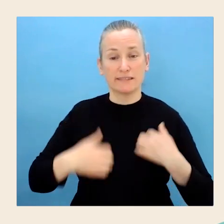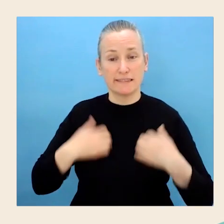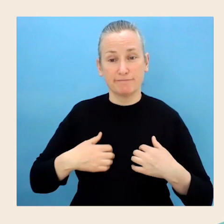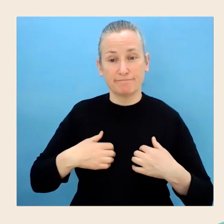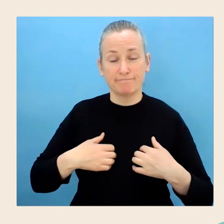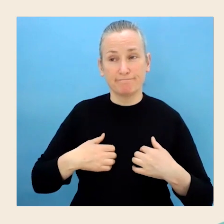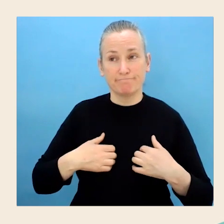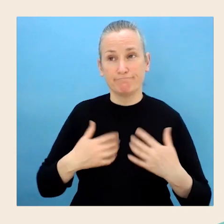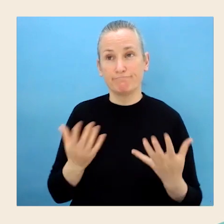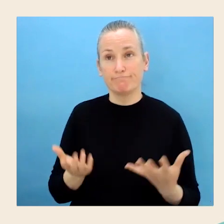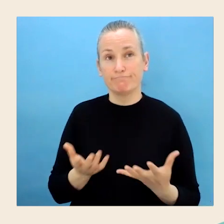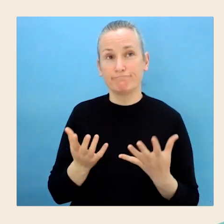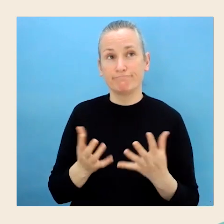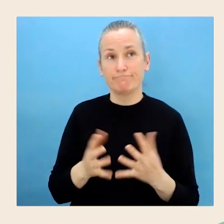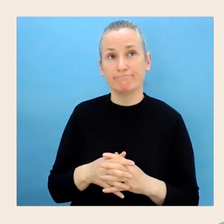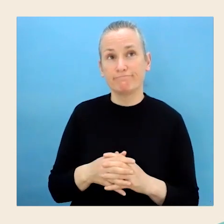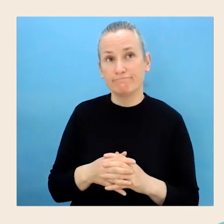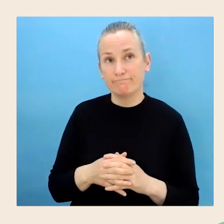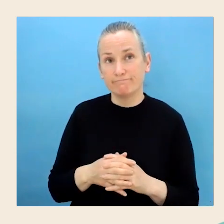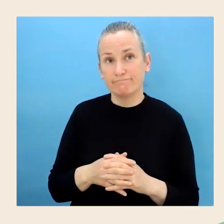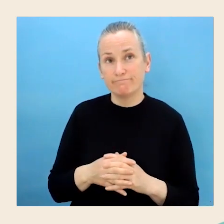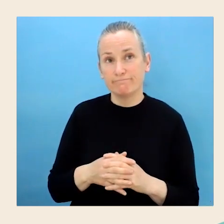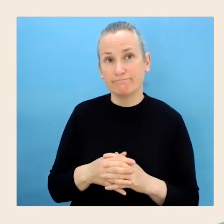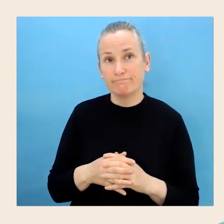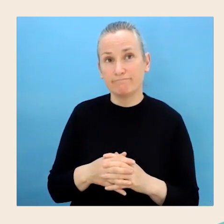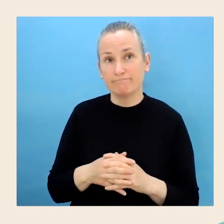I would say, authentic lived experiences,